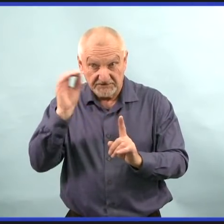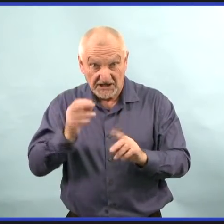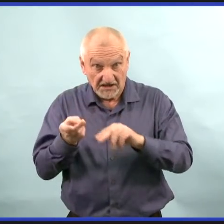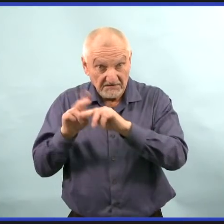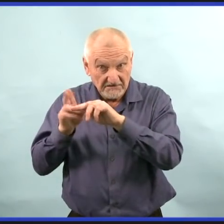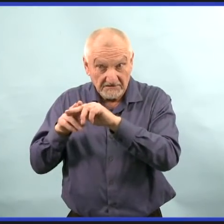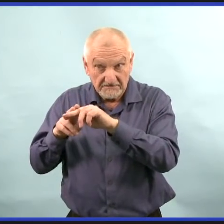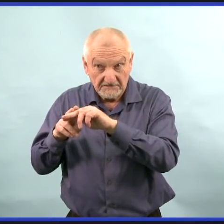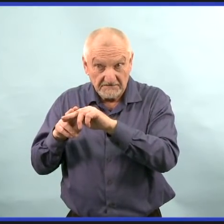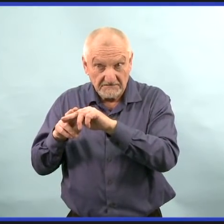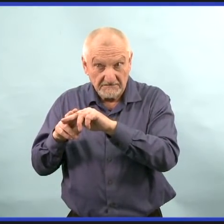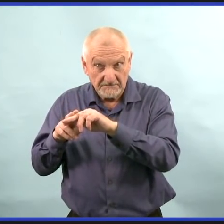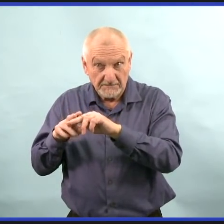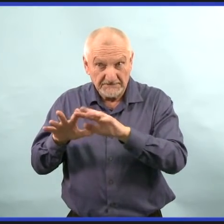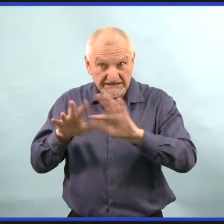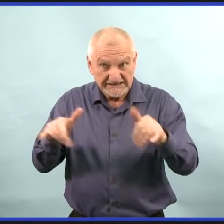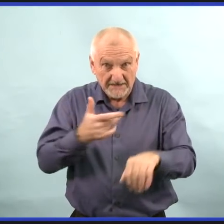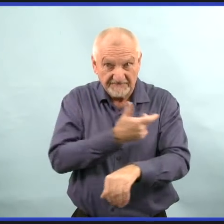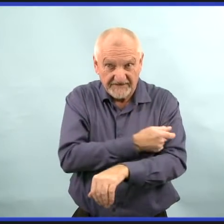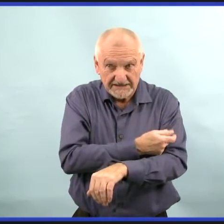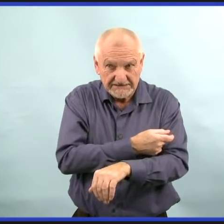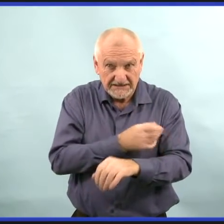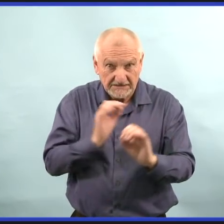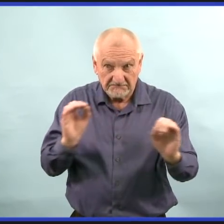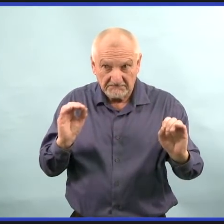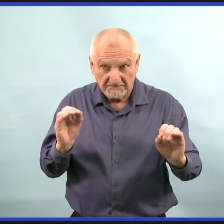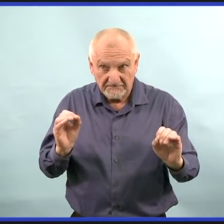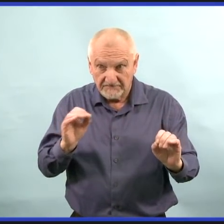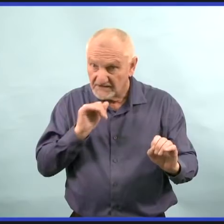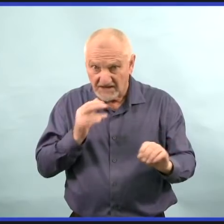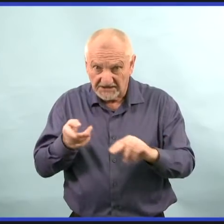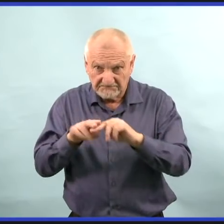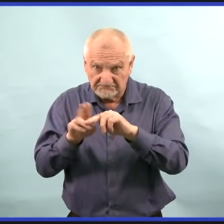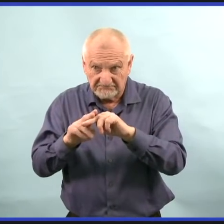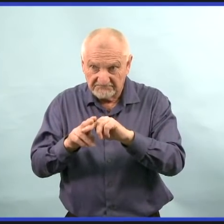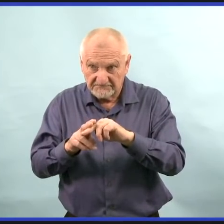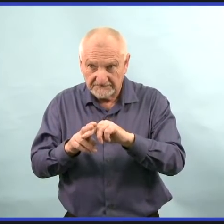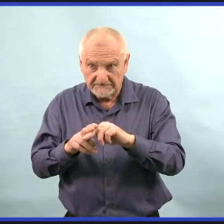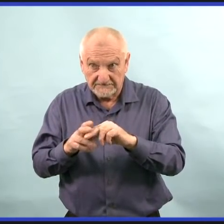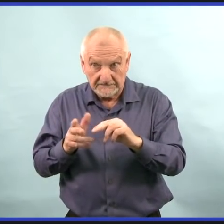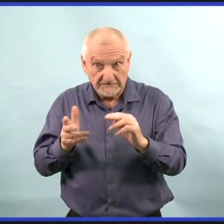not increasing at a steady rate and like we said before not a lot of enforcement there